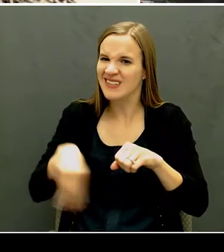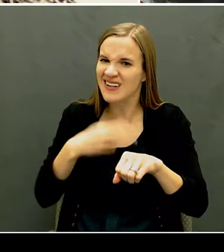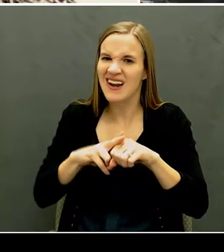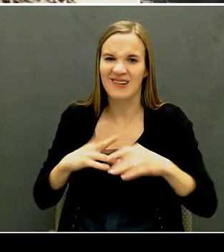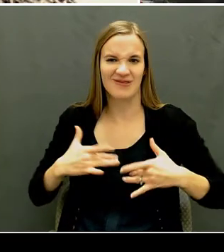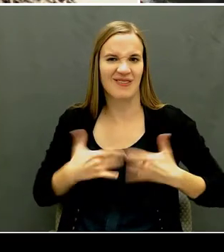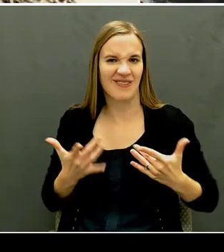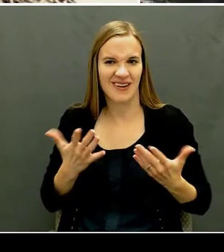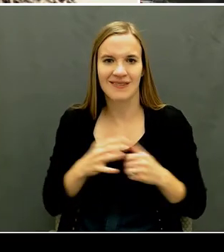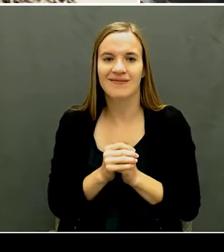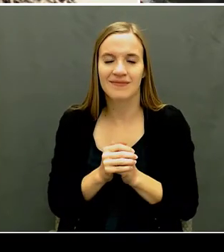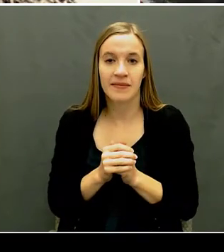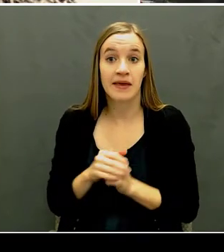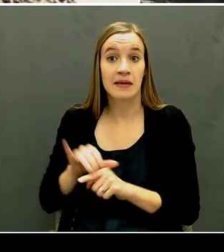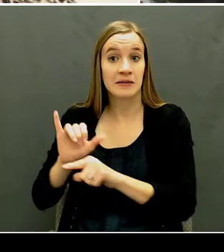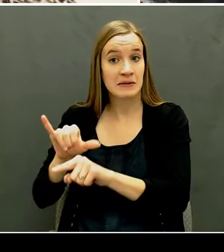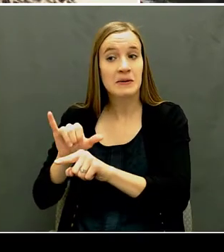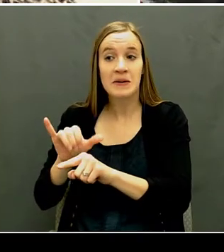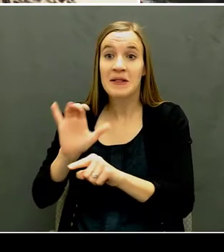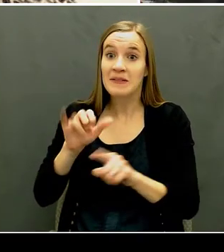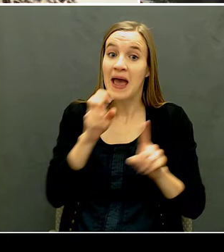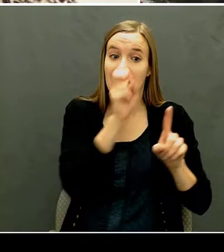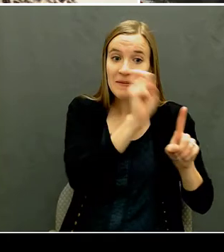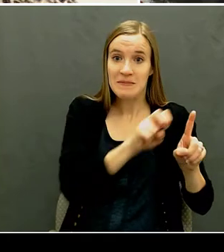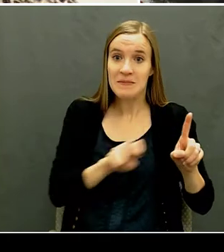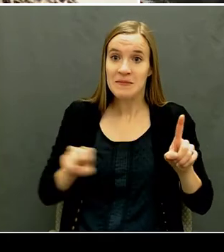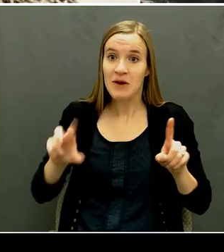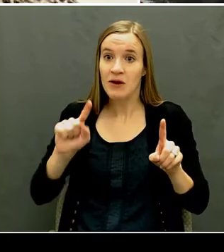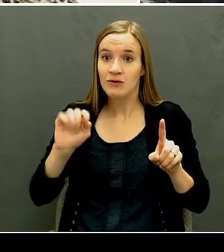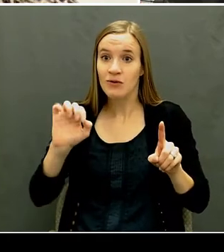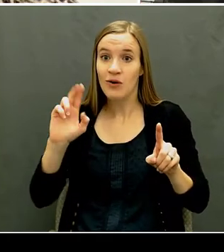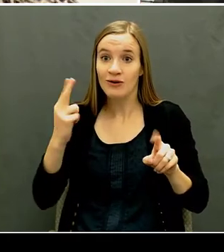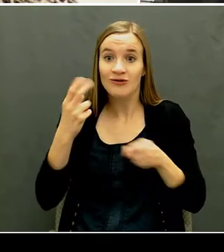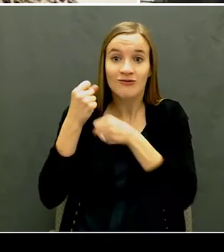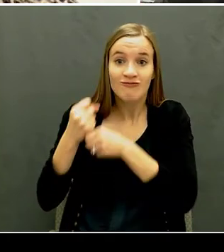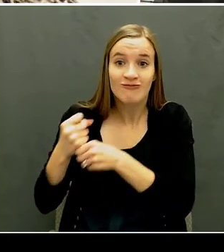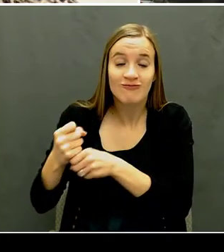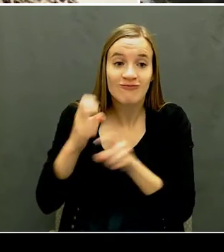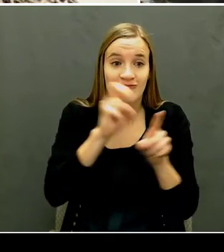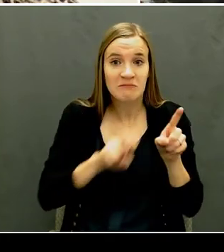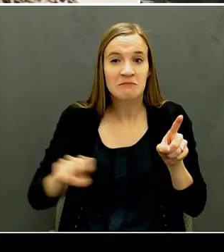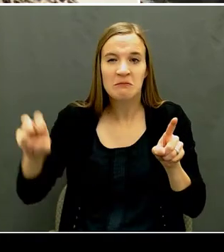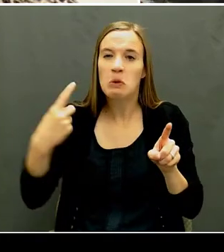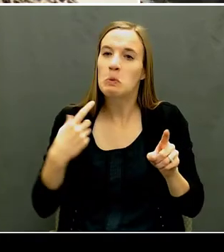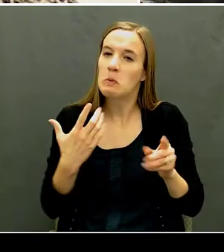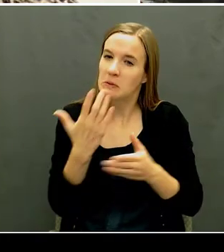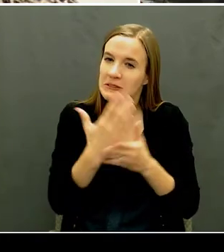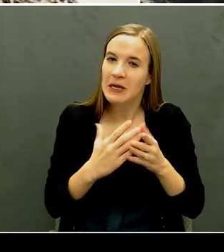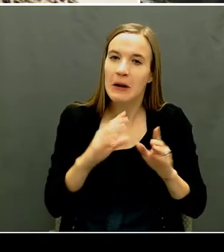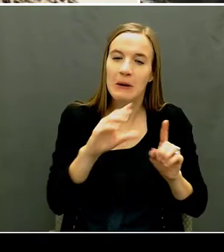floating around out there. There's some stories floating around out there. Unfortunately, the